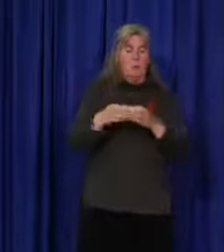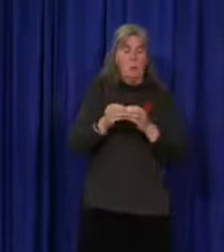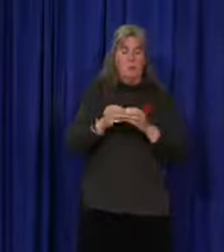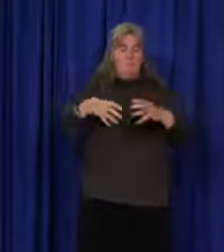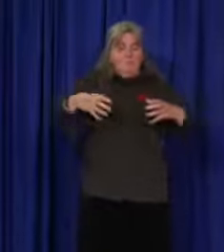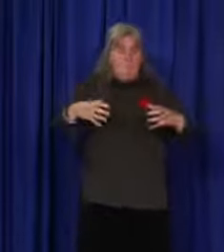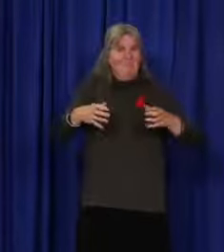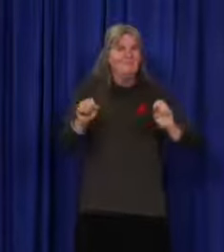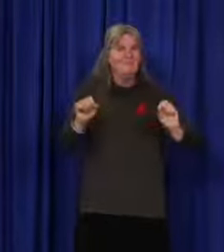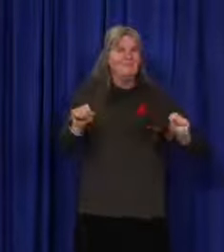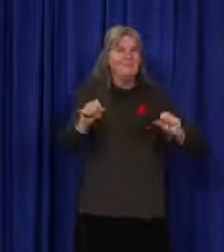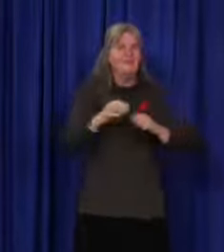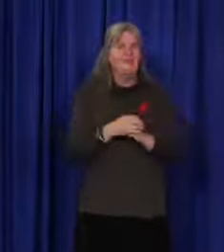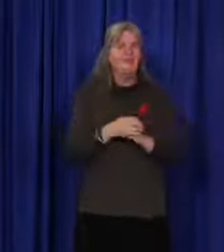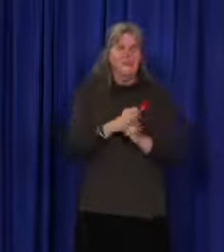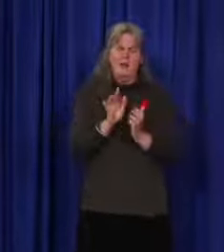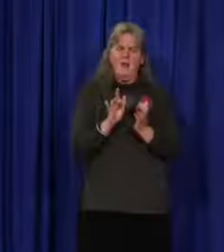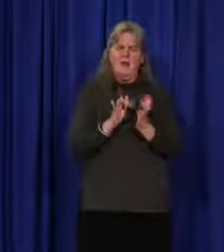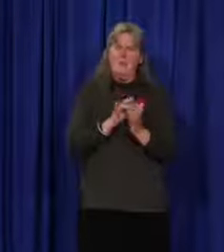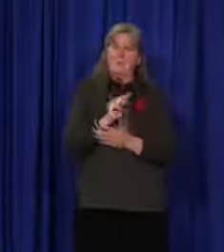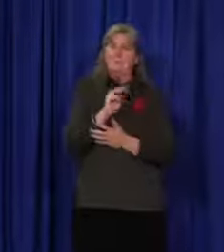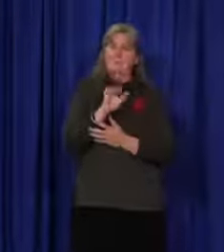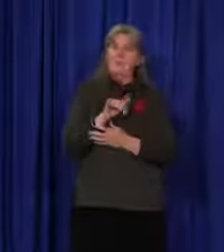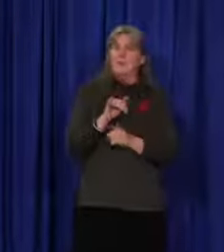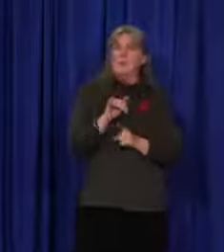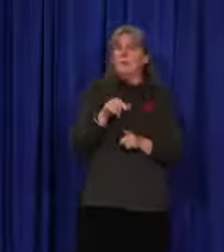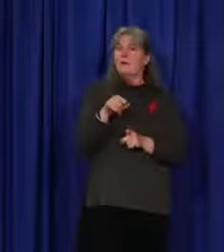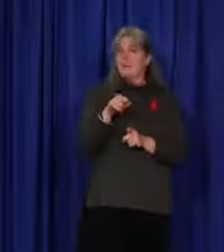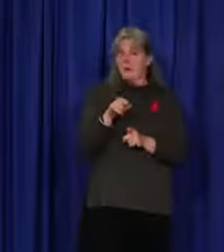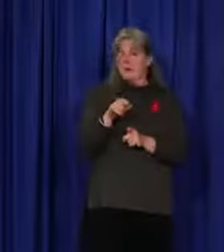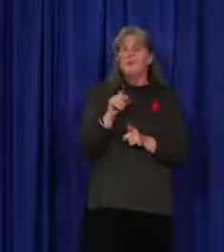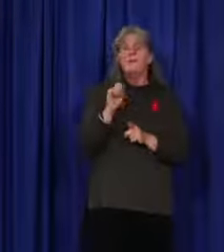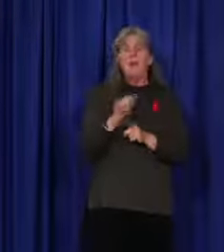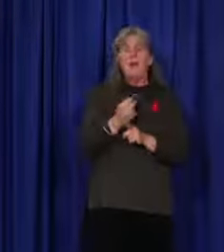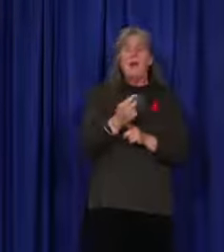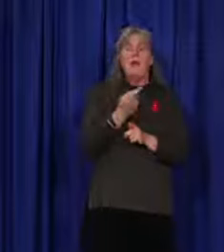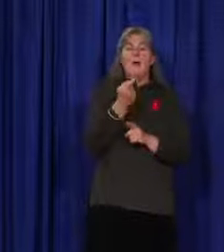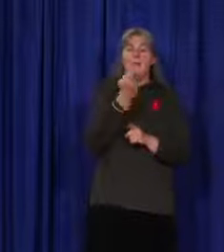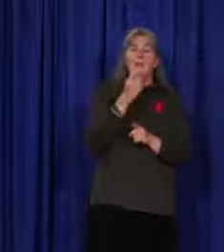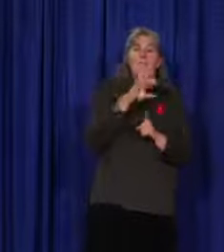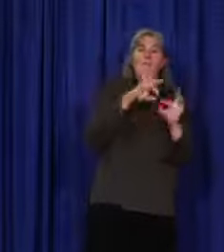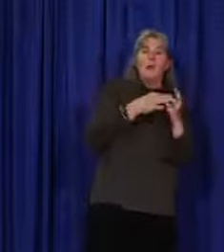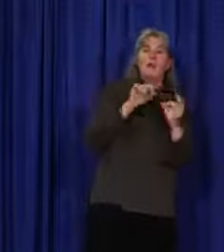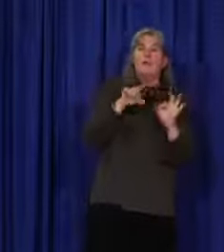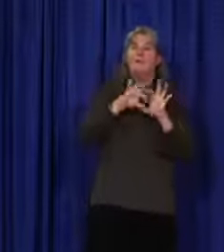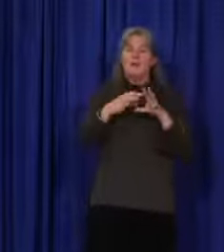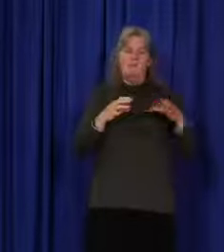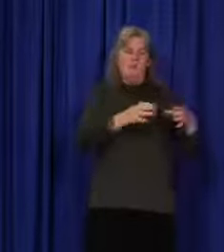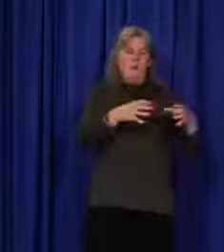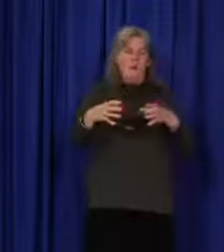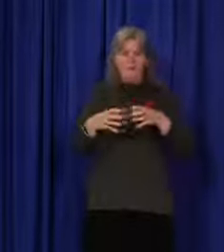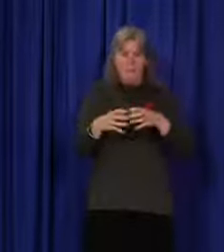The limit for these types of events outdoors will be increased to 100. We will also accept and review